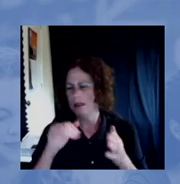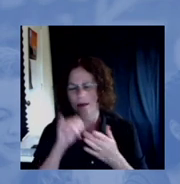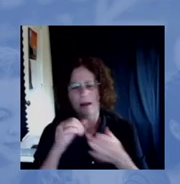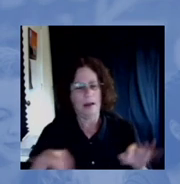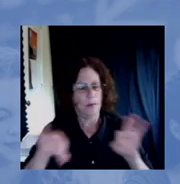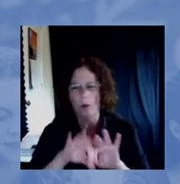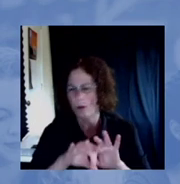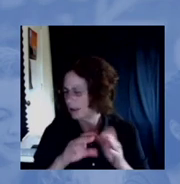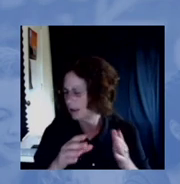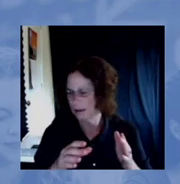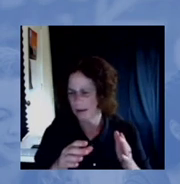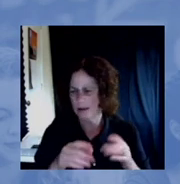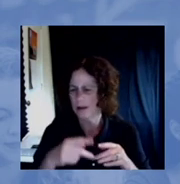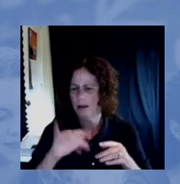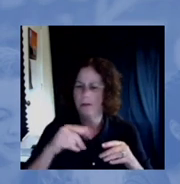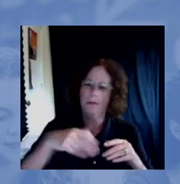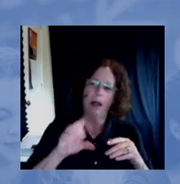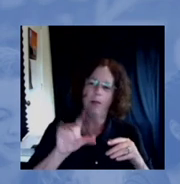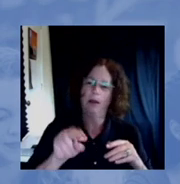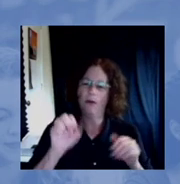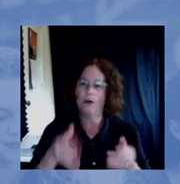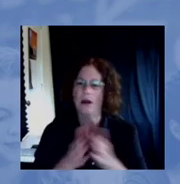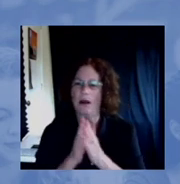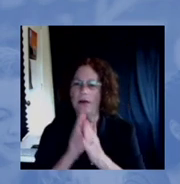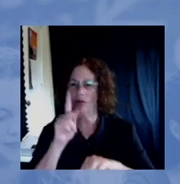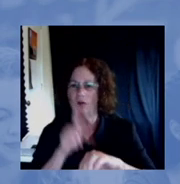MAYBE WE CAN ASK OUR PRINCIPAL AND ALEJANDRO TO ANSWER THAT